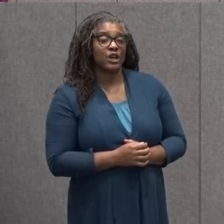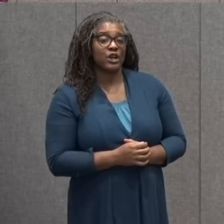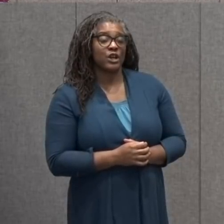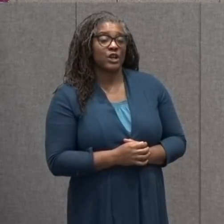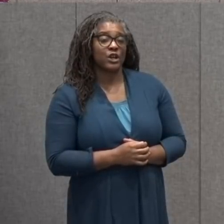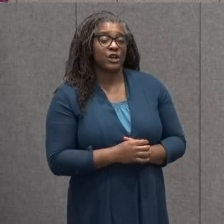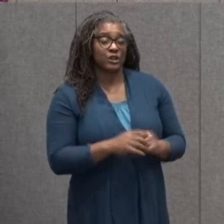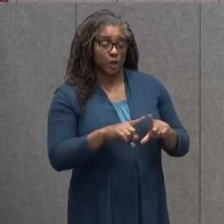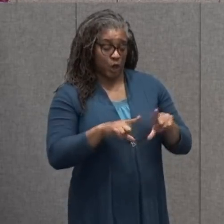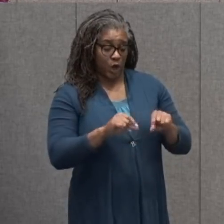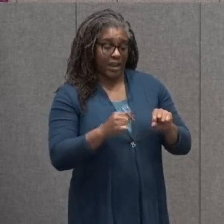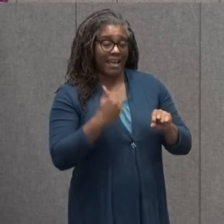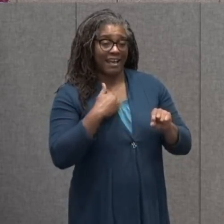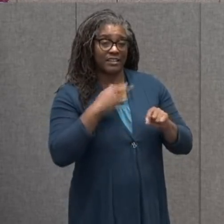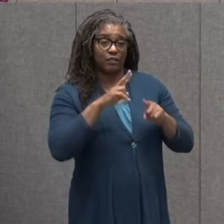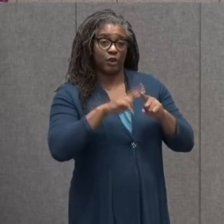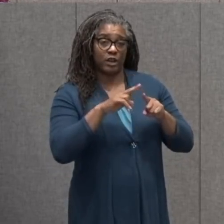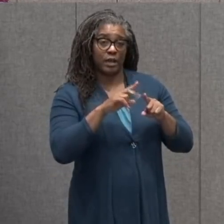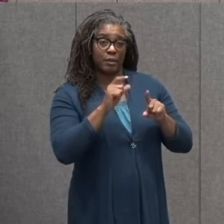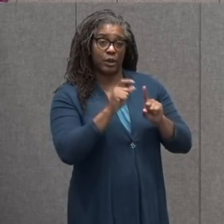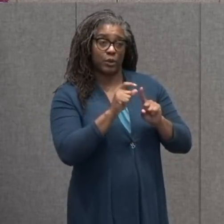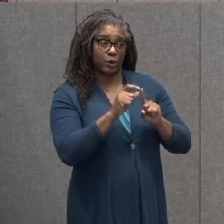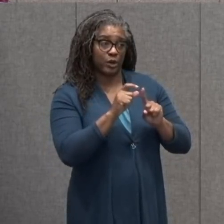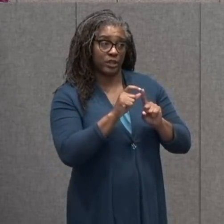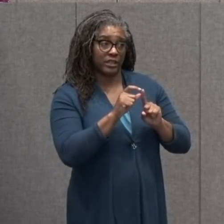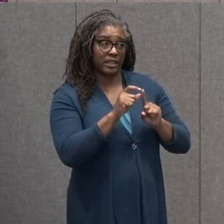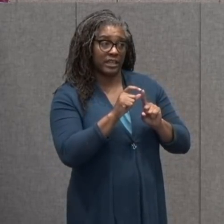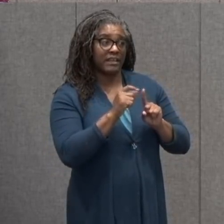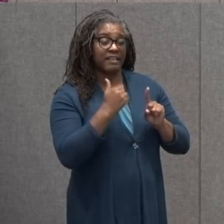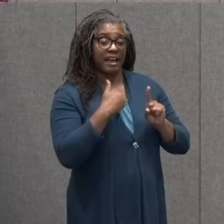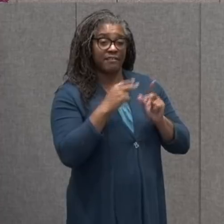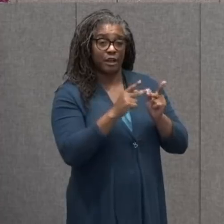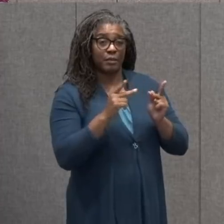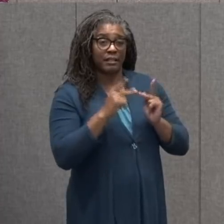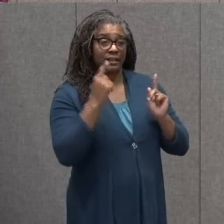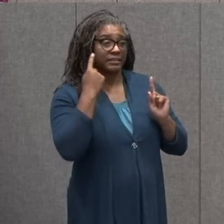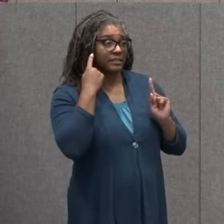and then a place for you to write a synonym, and an antonym.